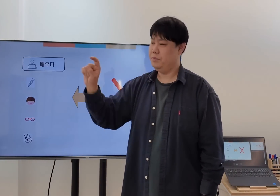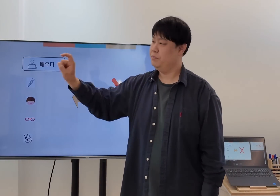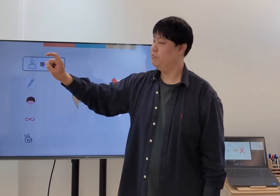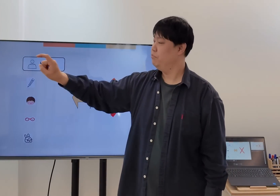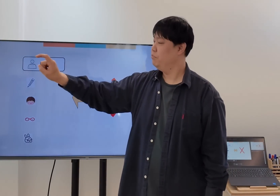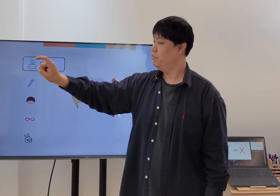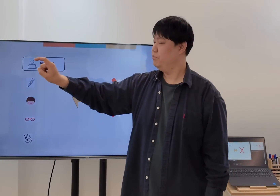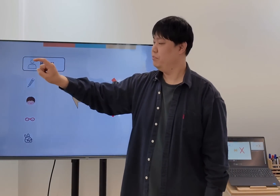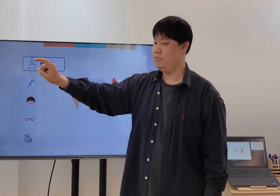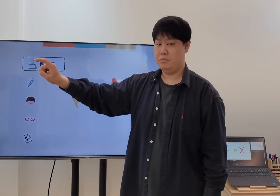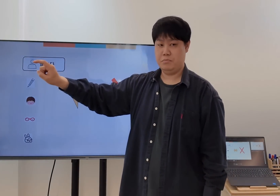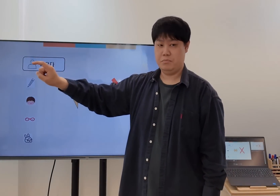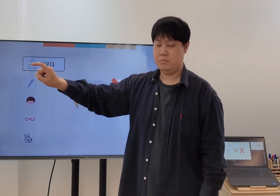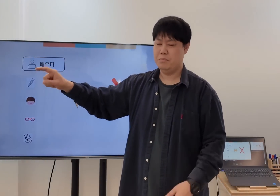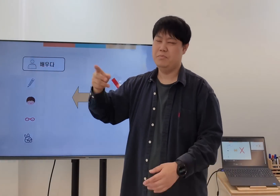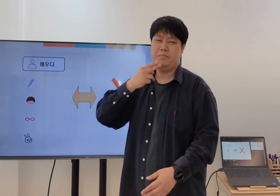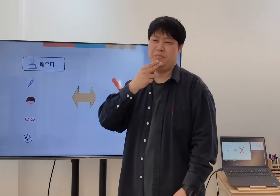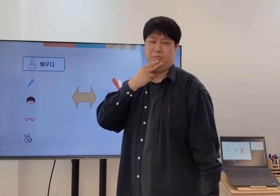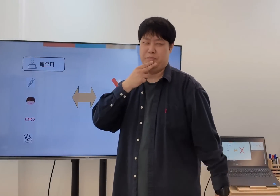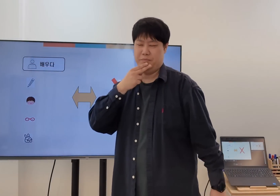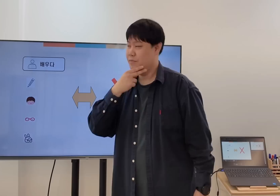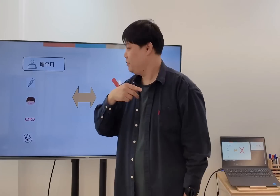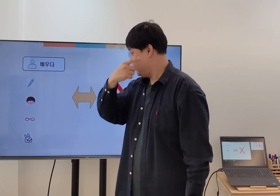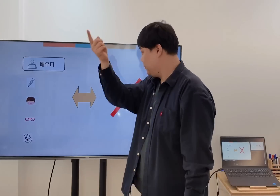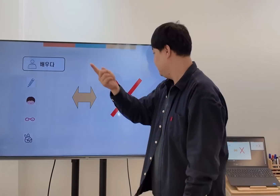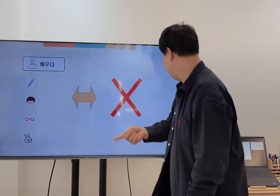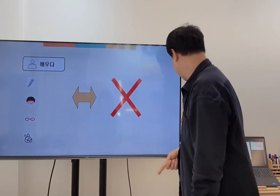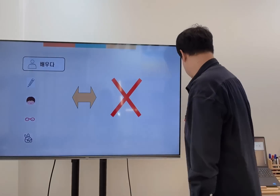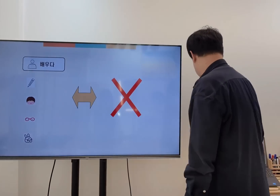'Learn' A sign language that changes direction is impossible. I'll move on to the next one.